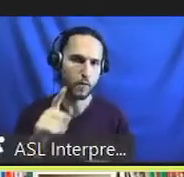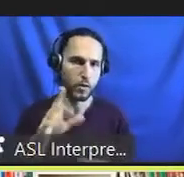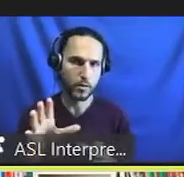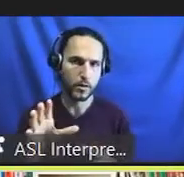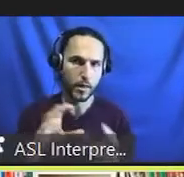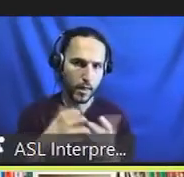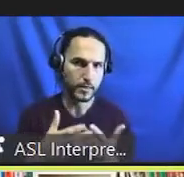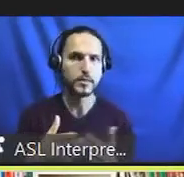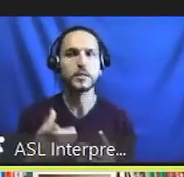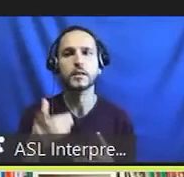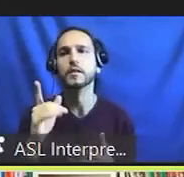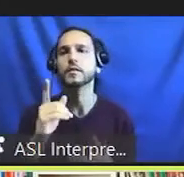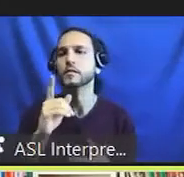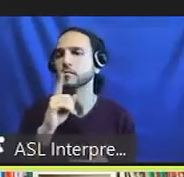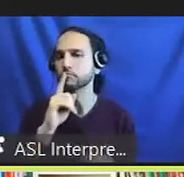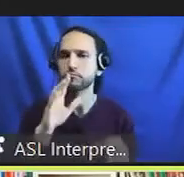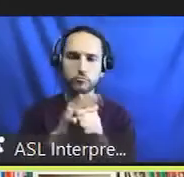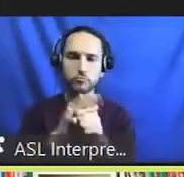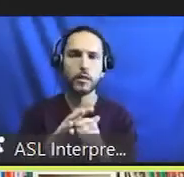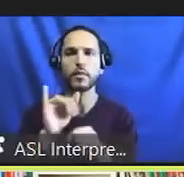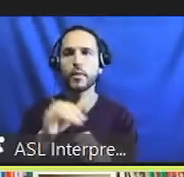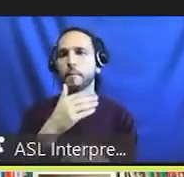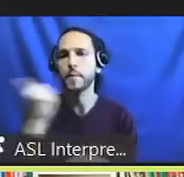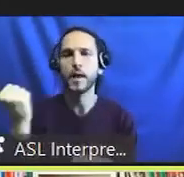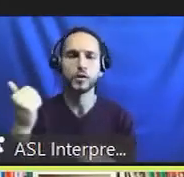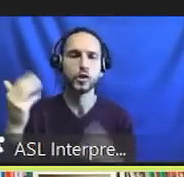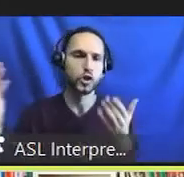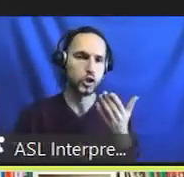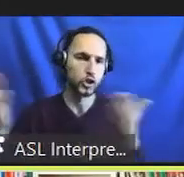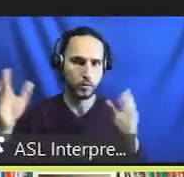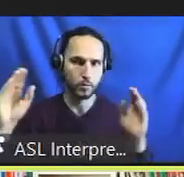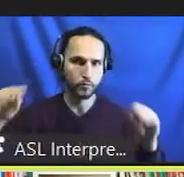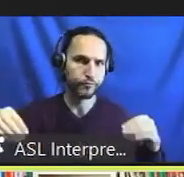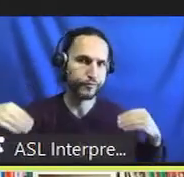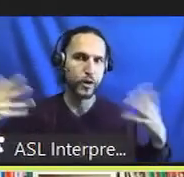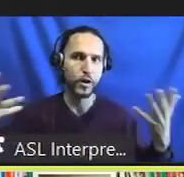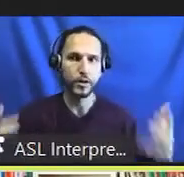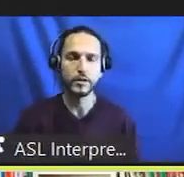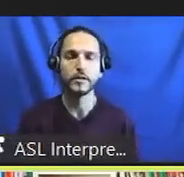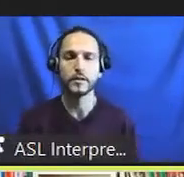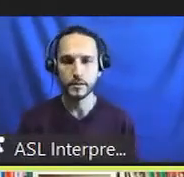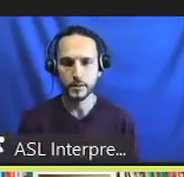That's the only way to ensure that the best real-time service is available to you.